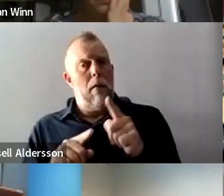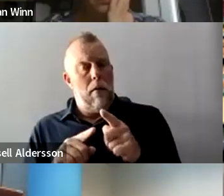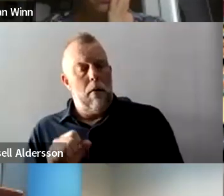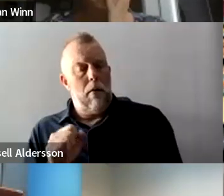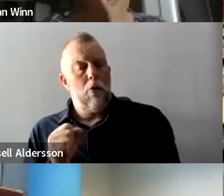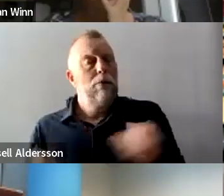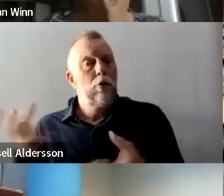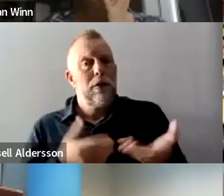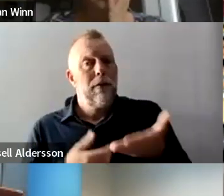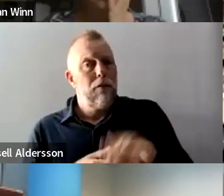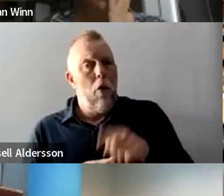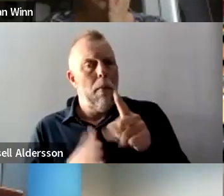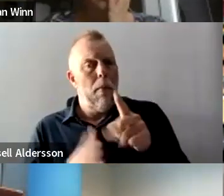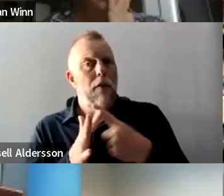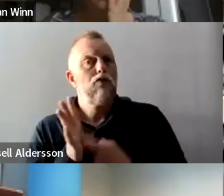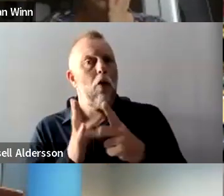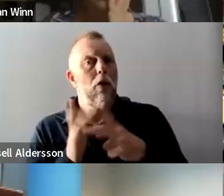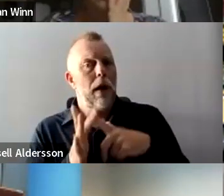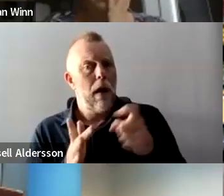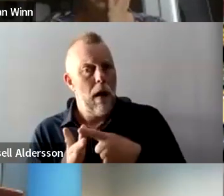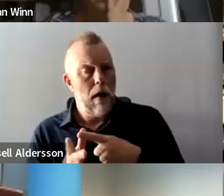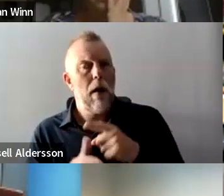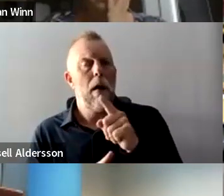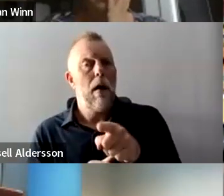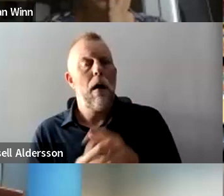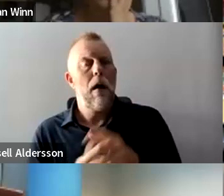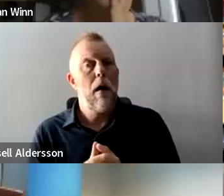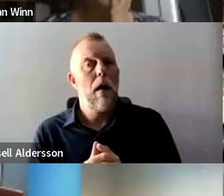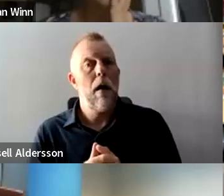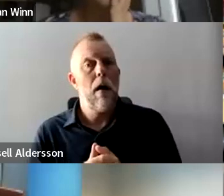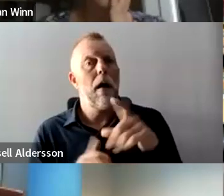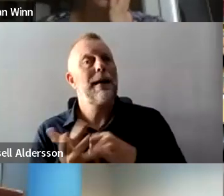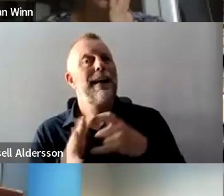from Veronica Thorvardson, Karen Wright and Katy Clarke.